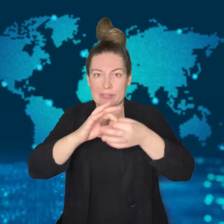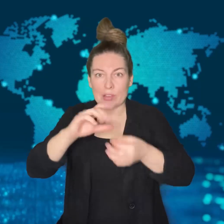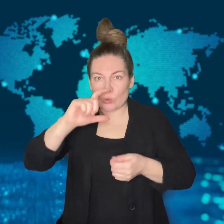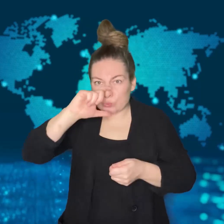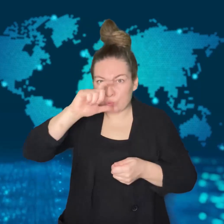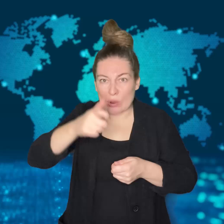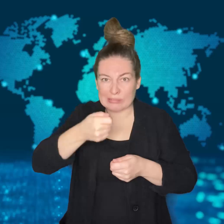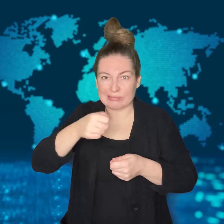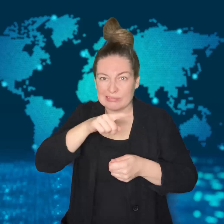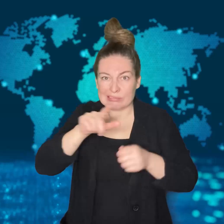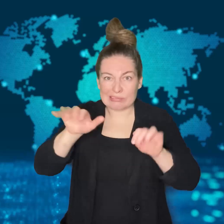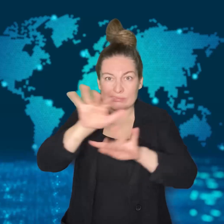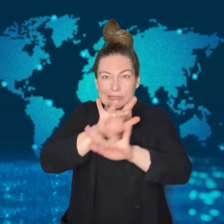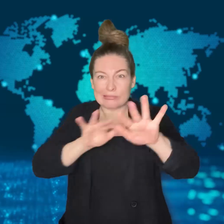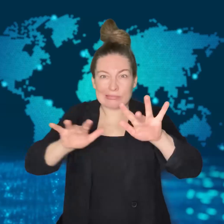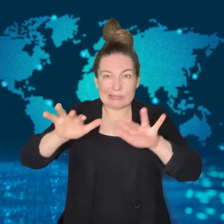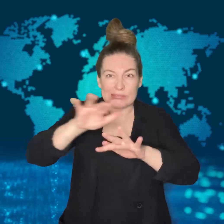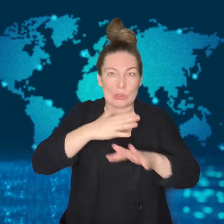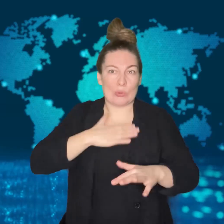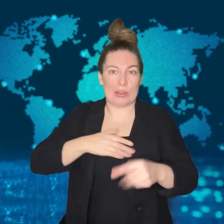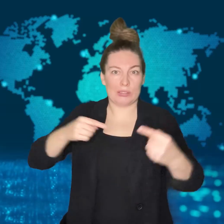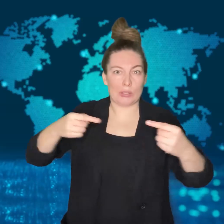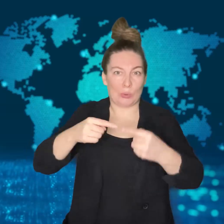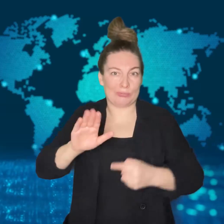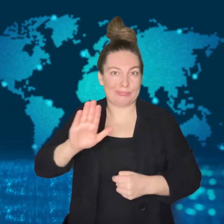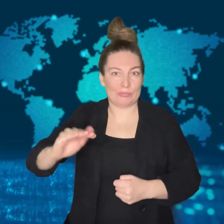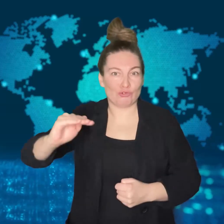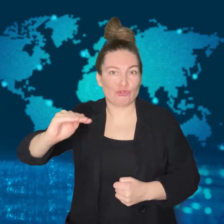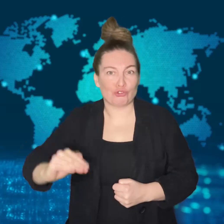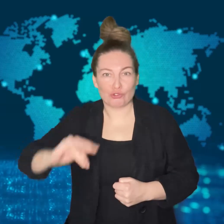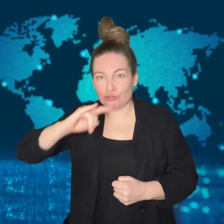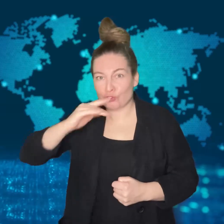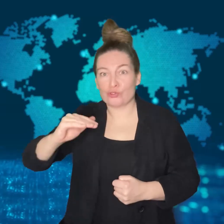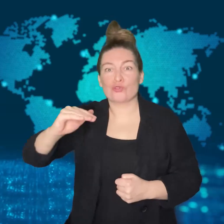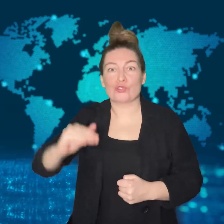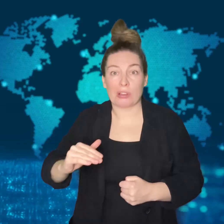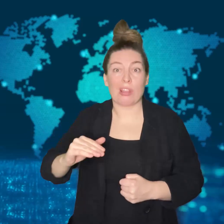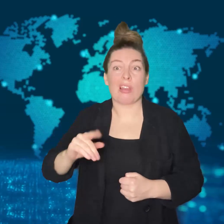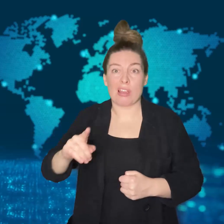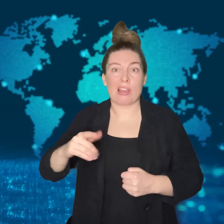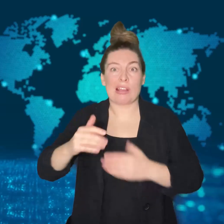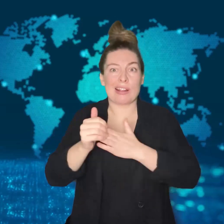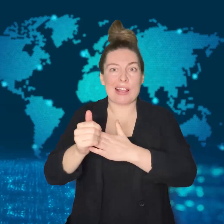using witchcraft to hurt the child.